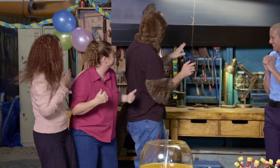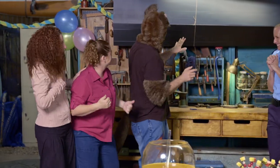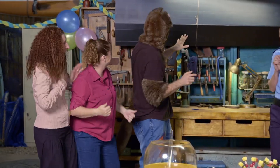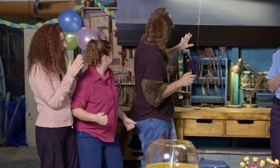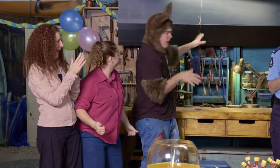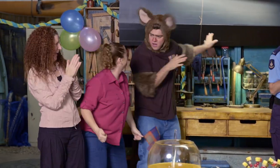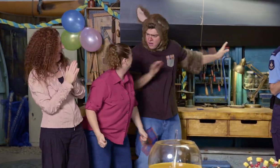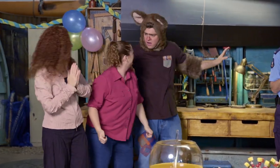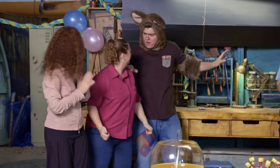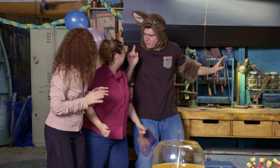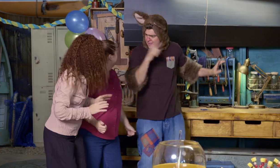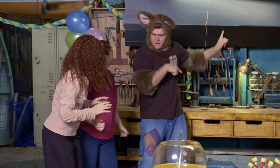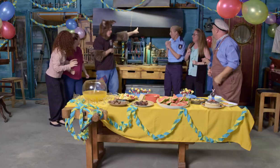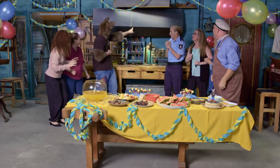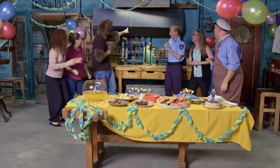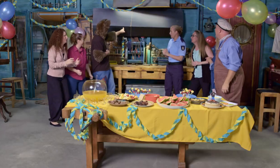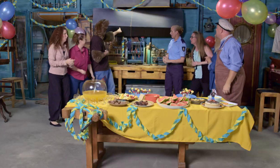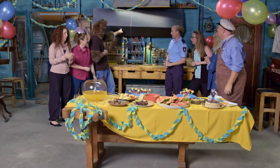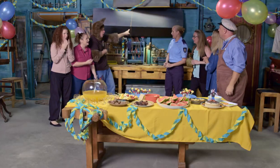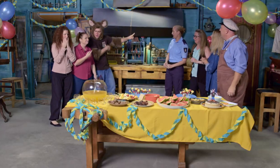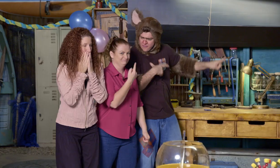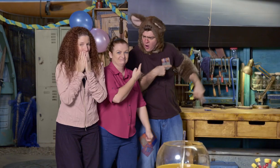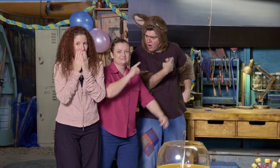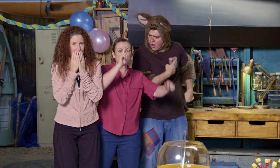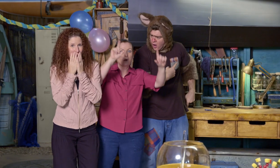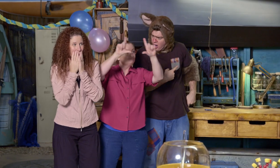Ooh...Sally, what's this for? Ooh!